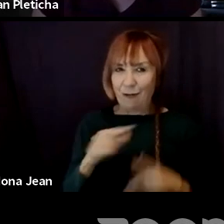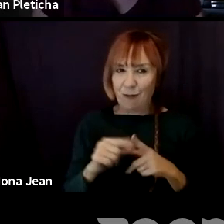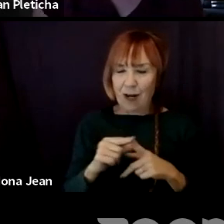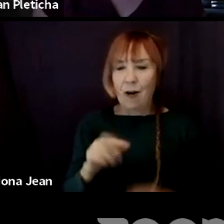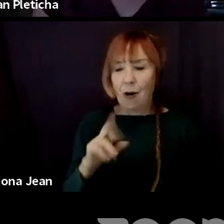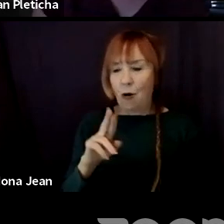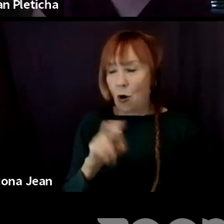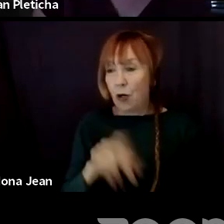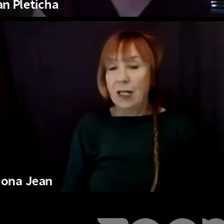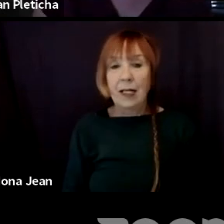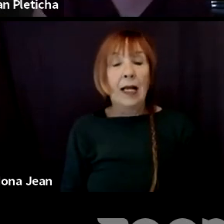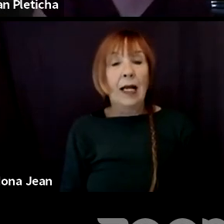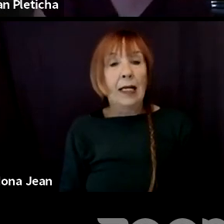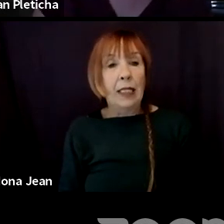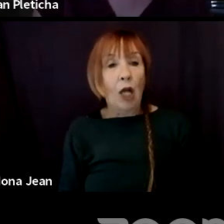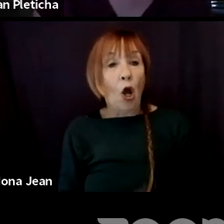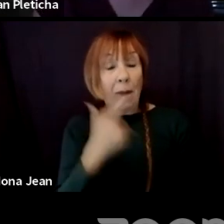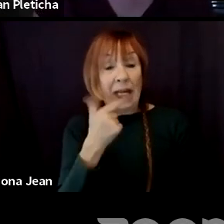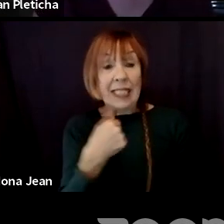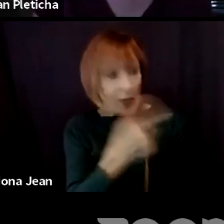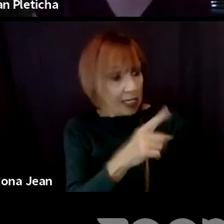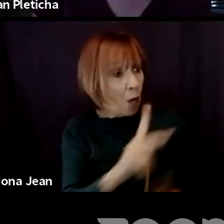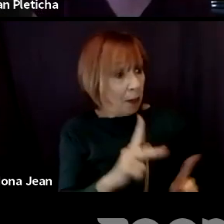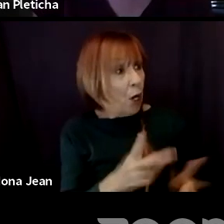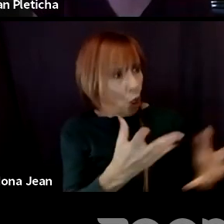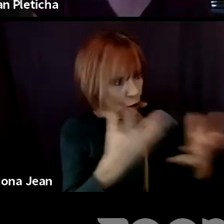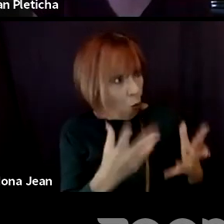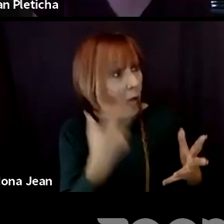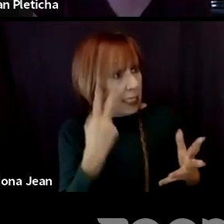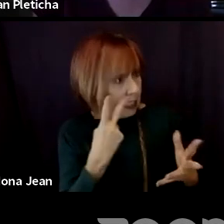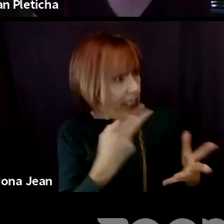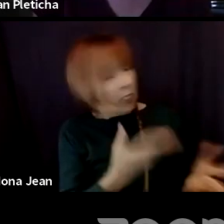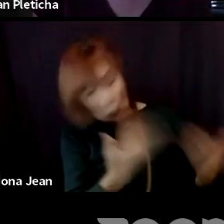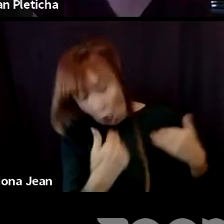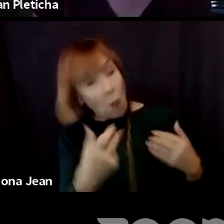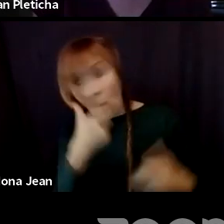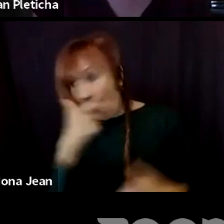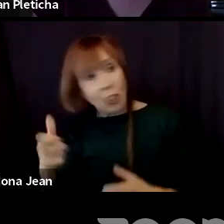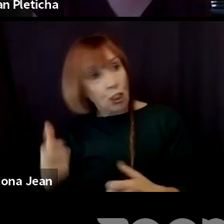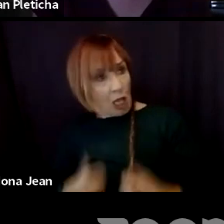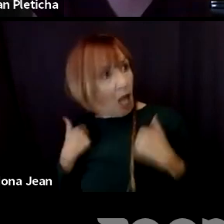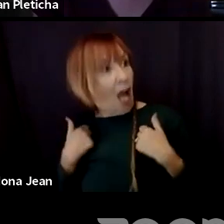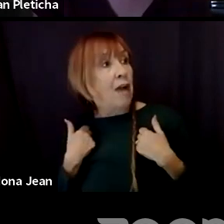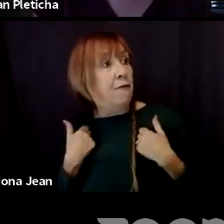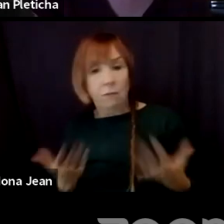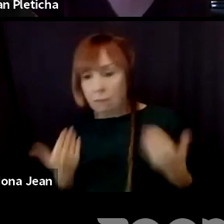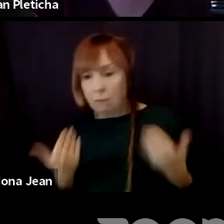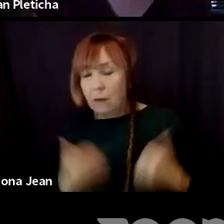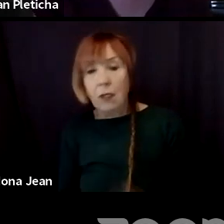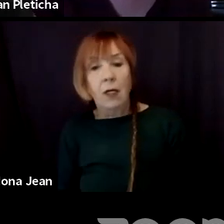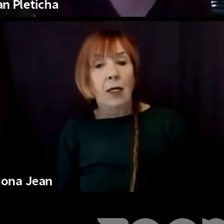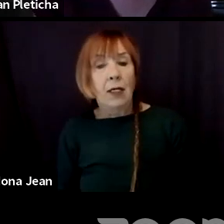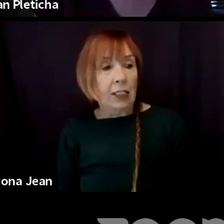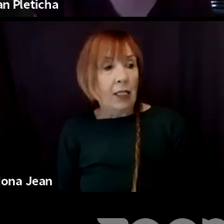Come watch us while we do this Live, 'cause my show is the rent room, it's like the writers room.